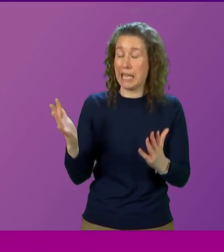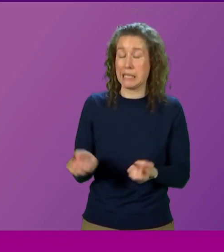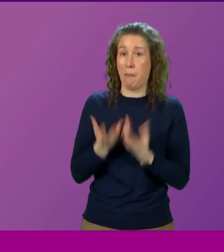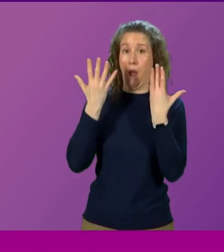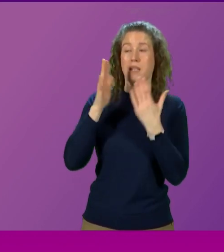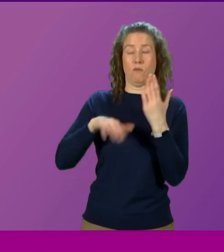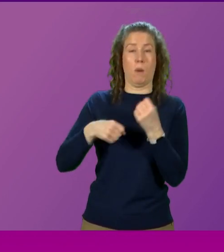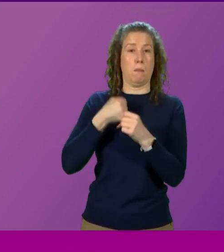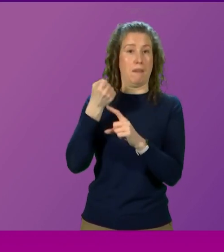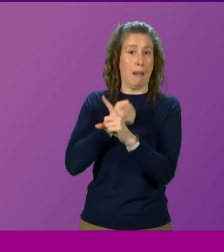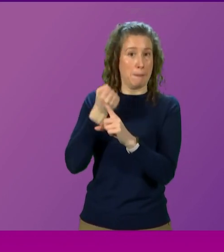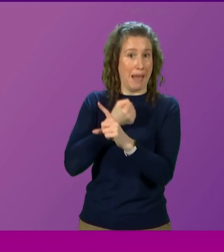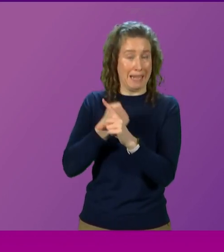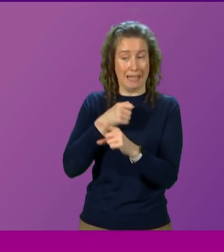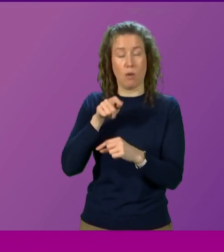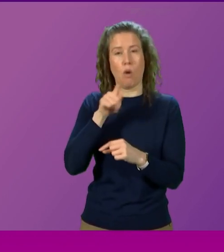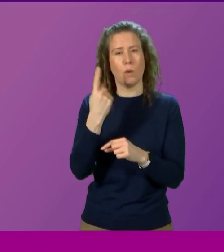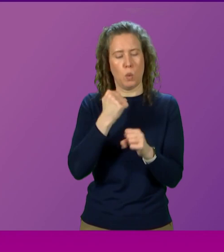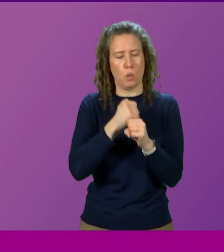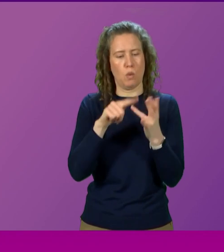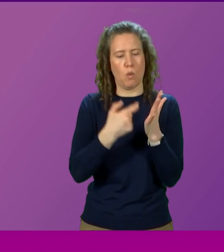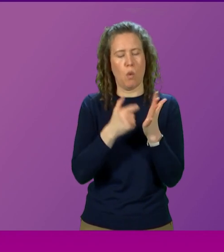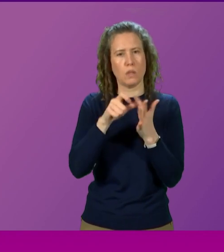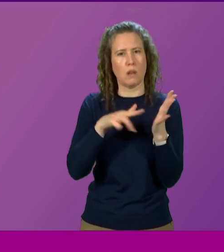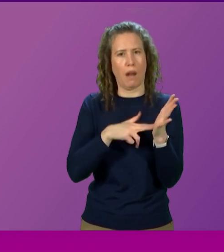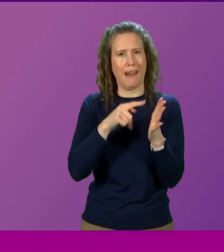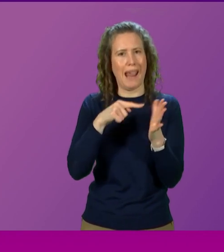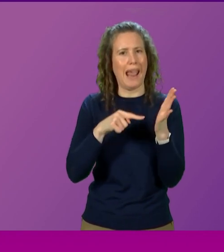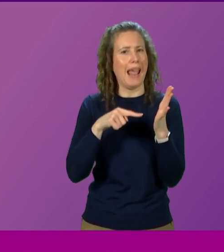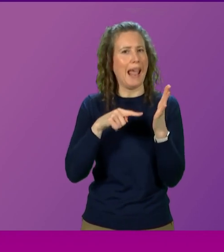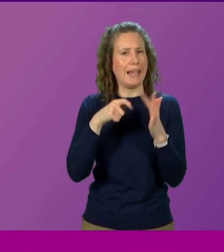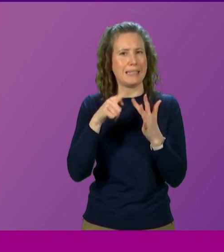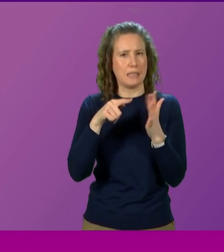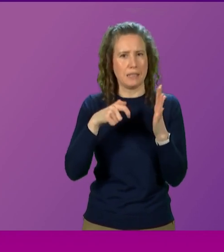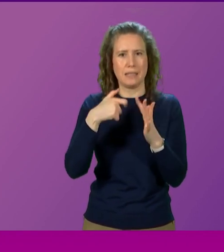campaigning of the late Gordon Aikman, who also deserves great credit.